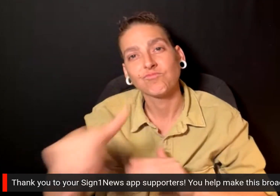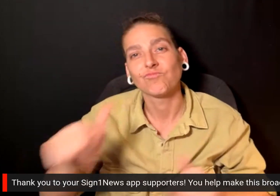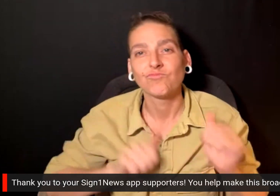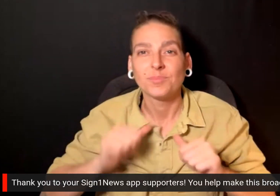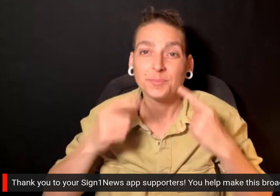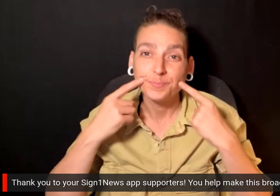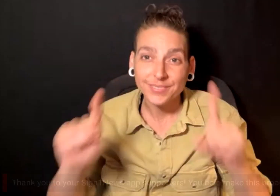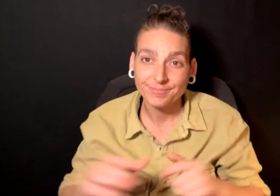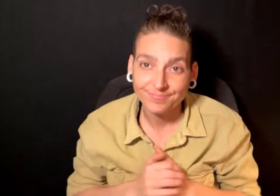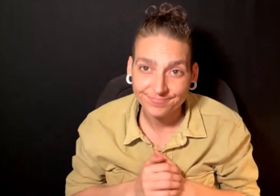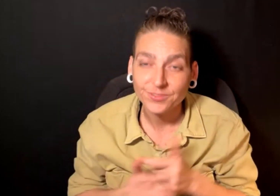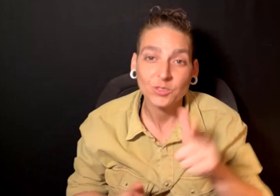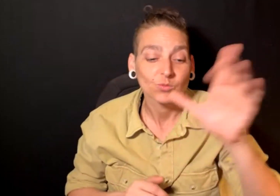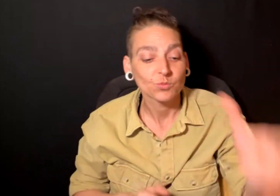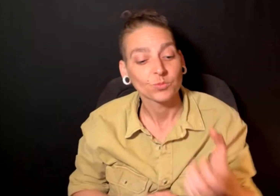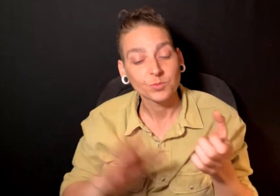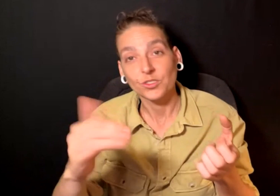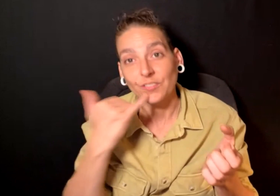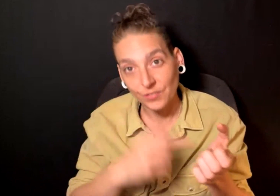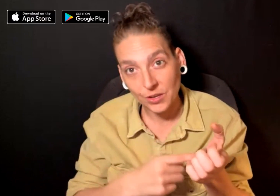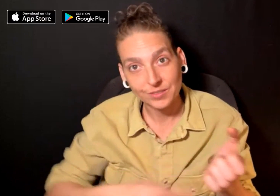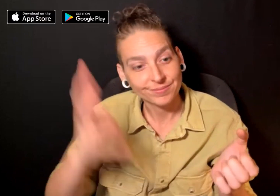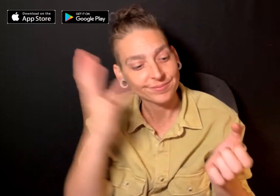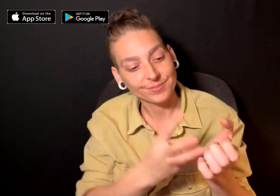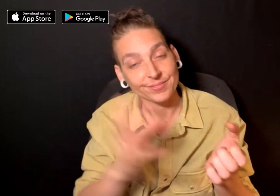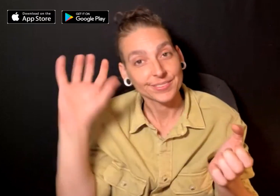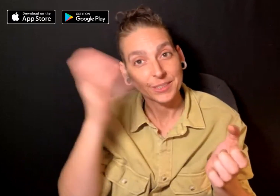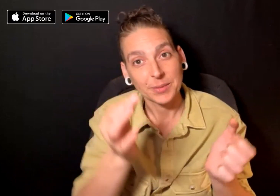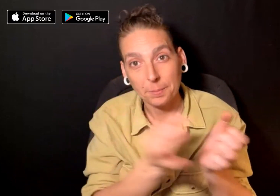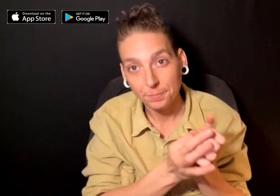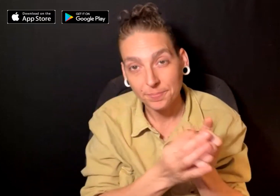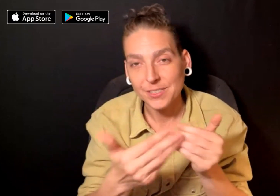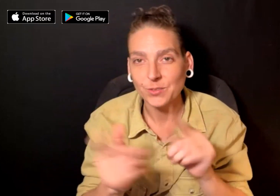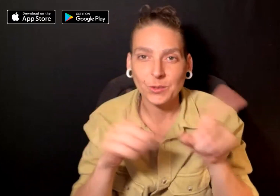will help make this broadcast happen you can download the Sign1News app by heading to the